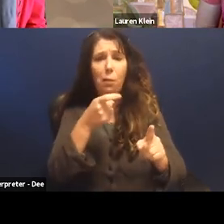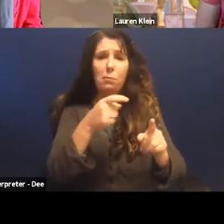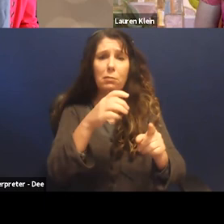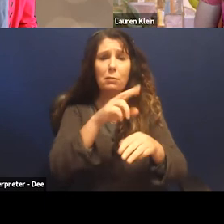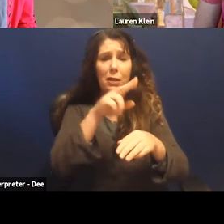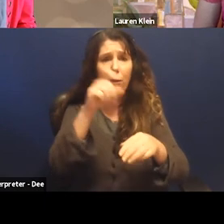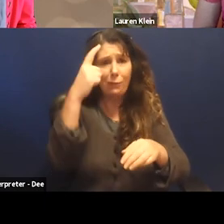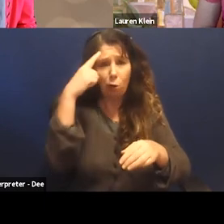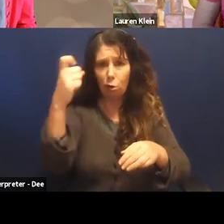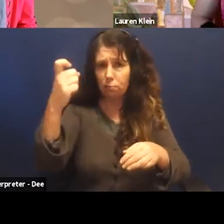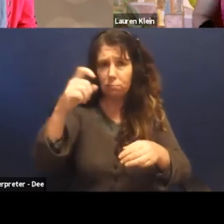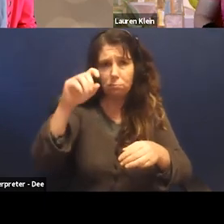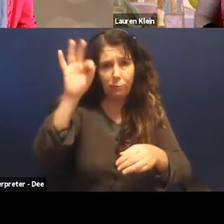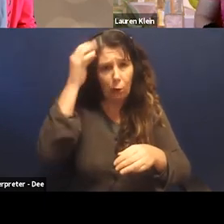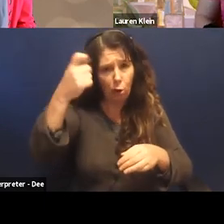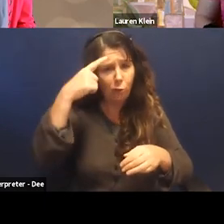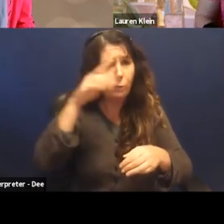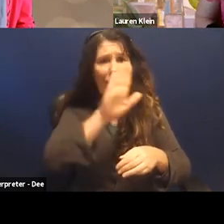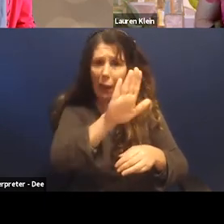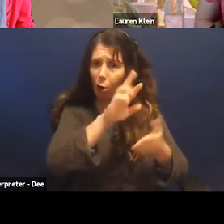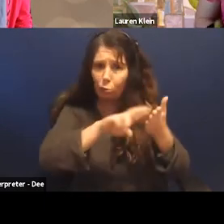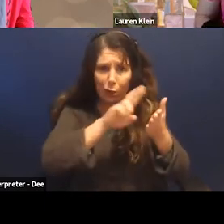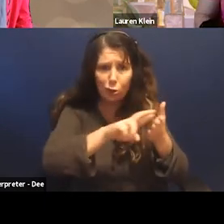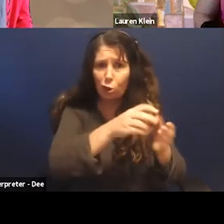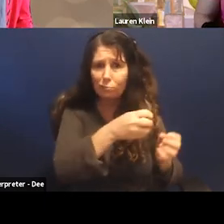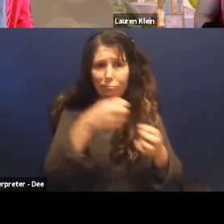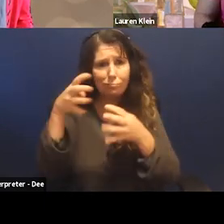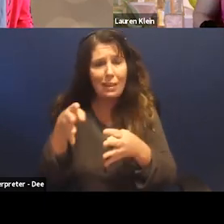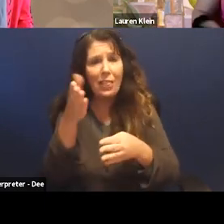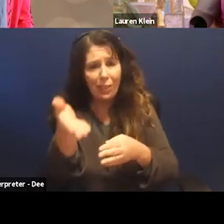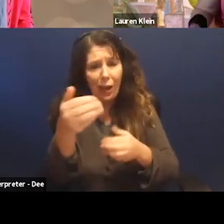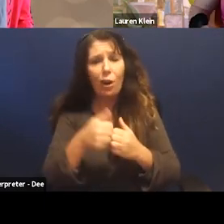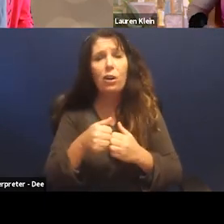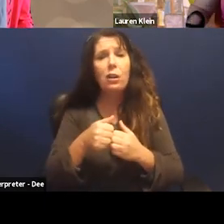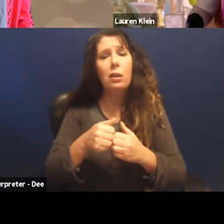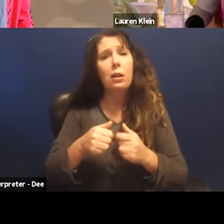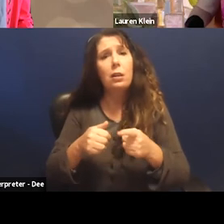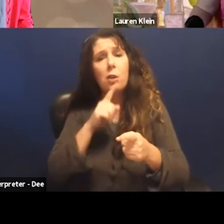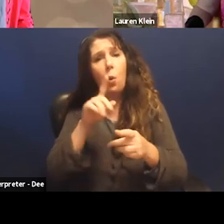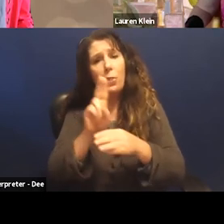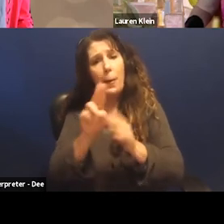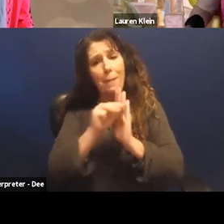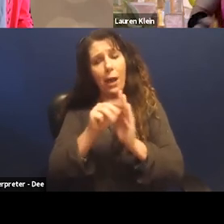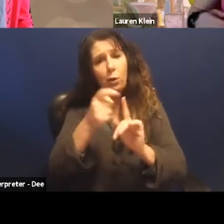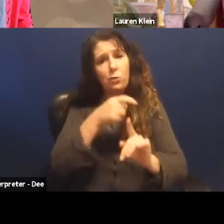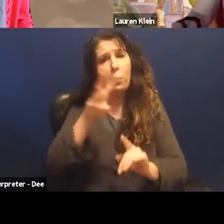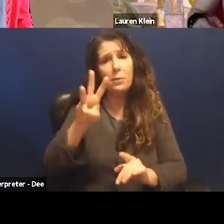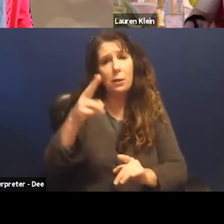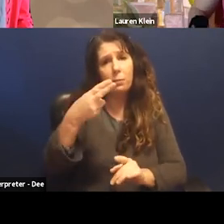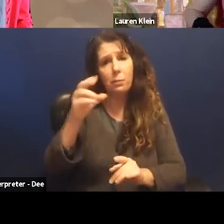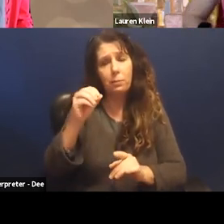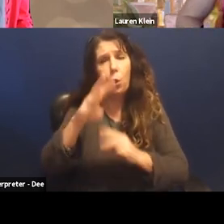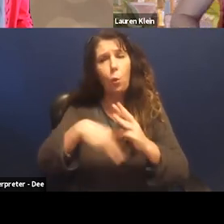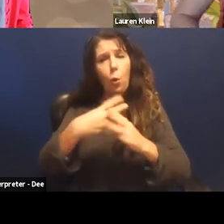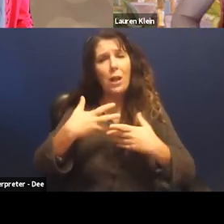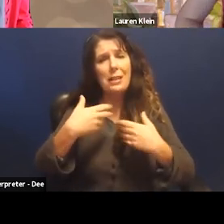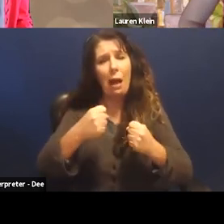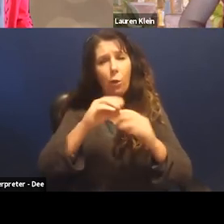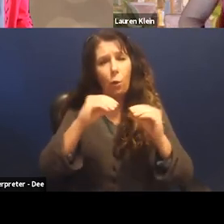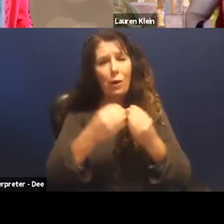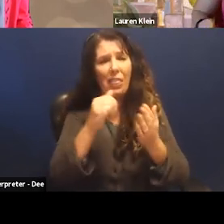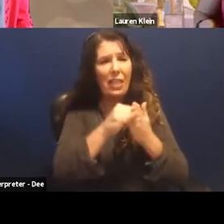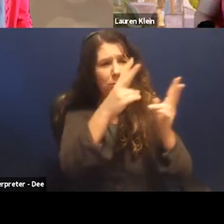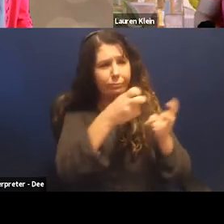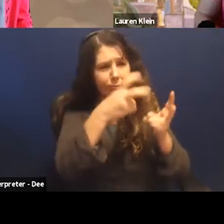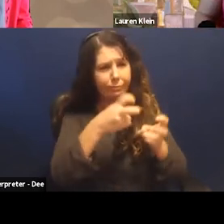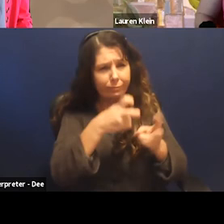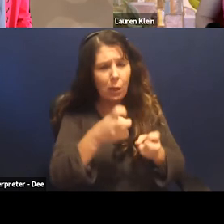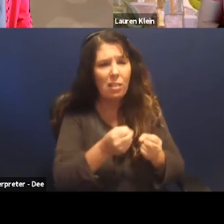Their projected lifespans are determined using a model that comes from the World Health Organization that takes all sorts of regional and demographic information into account.